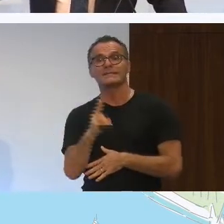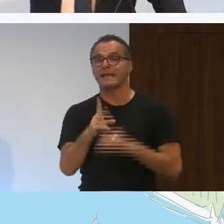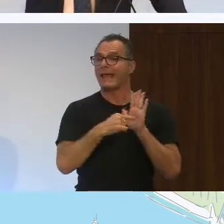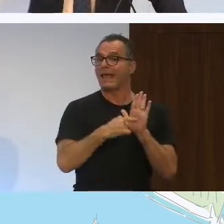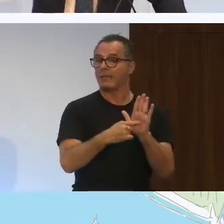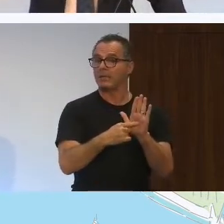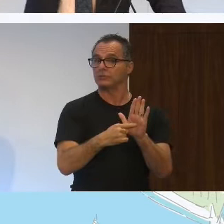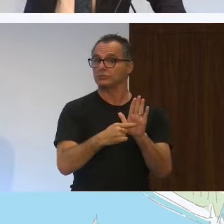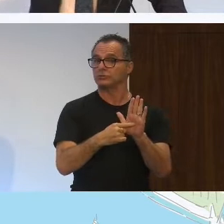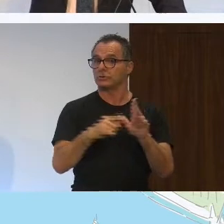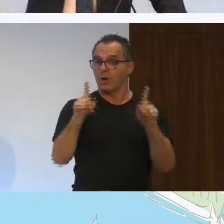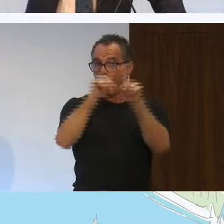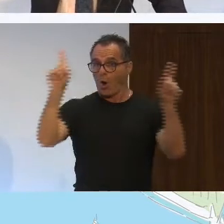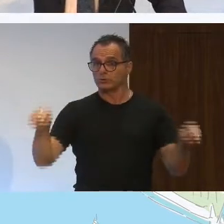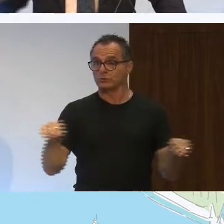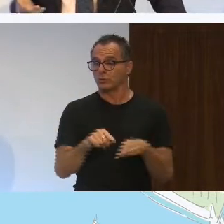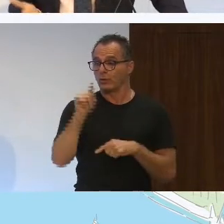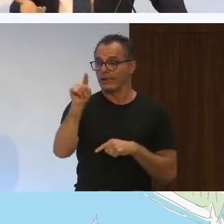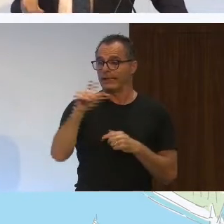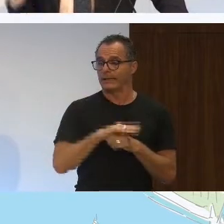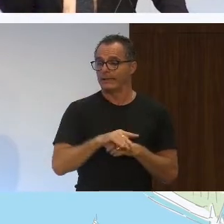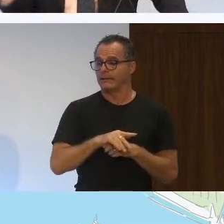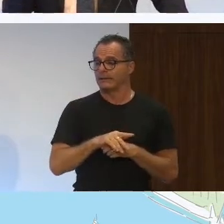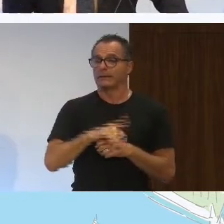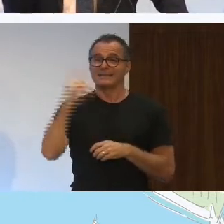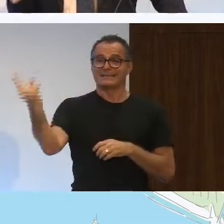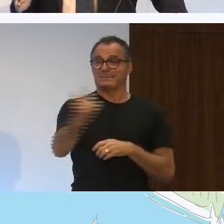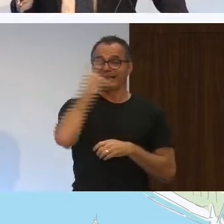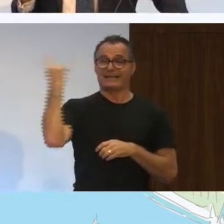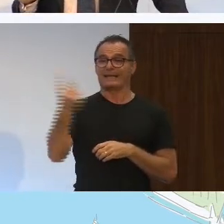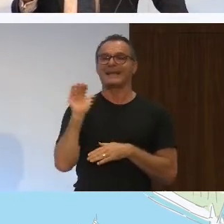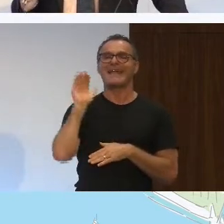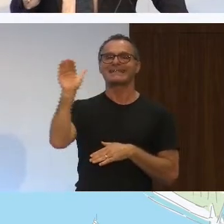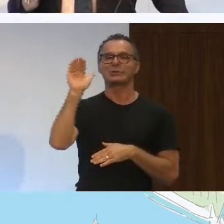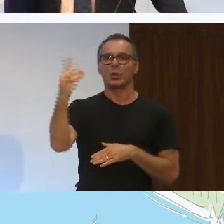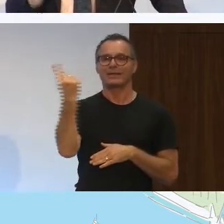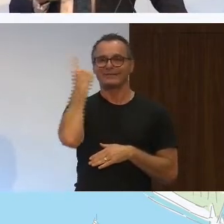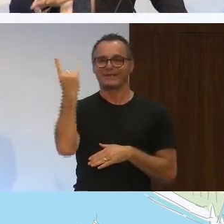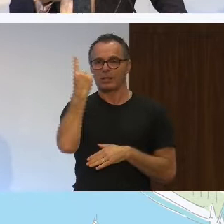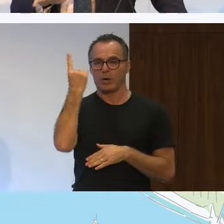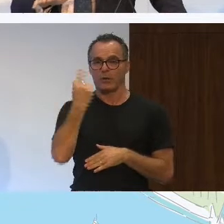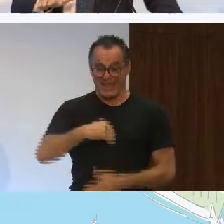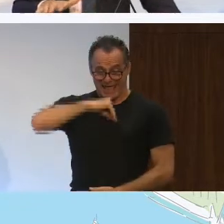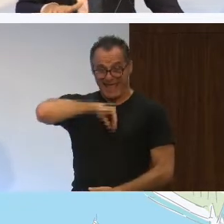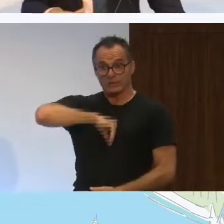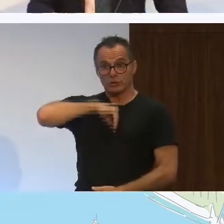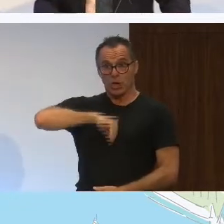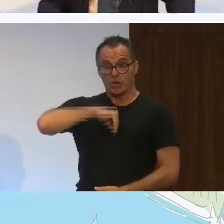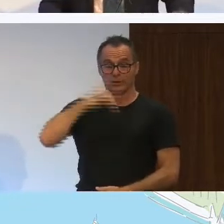You see that there is spinning. That's typical for external vertigo. Well, it's more in an internal vertigo when in such sensation of swaying